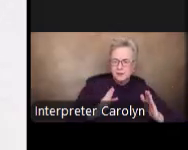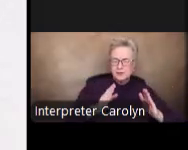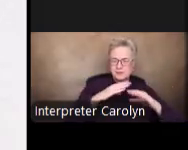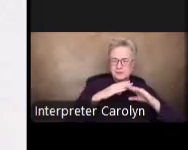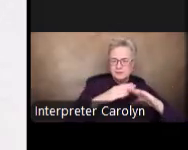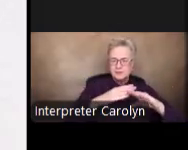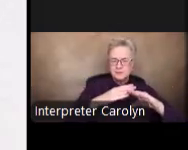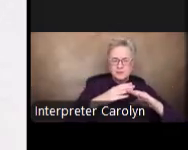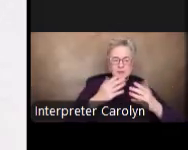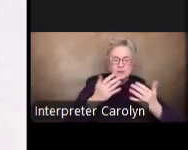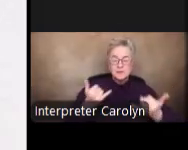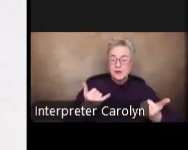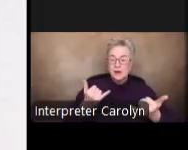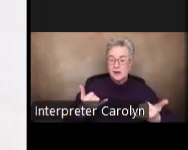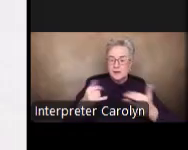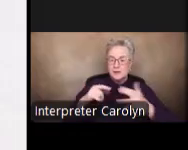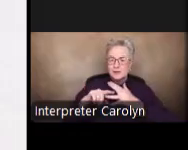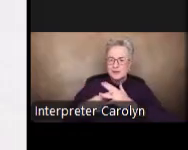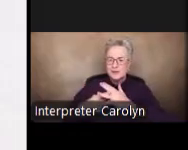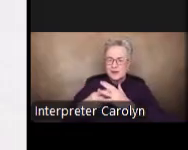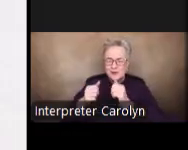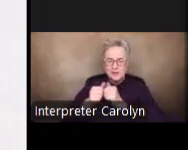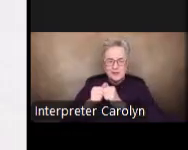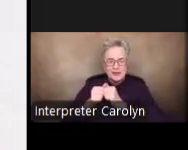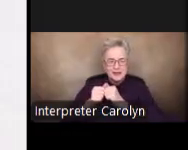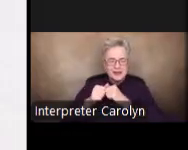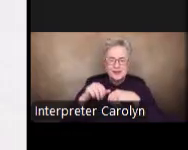So we start with the roof deck, or combining units.